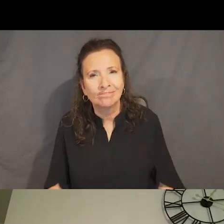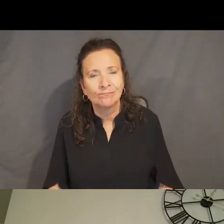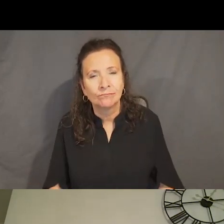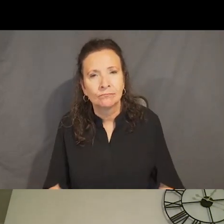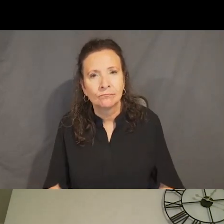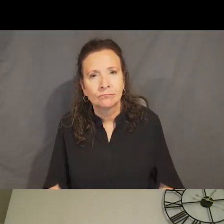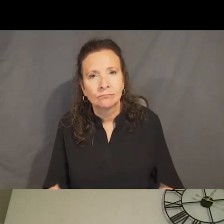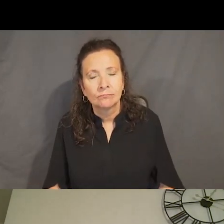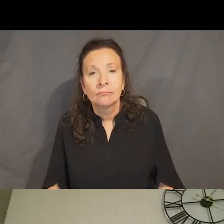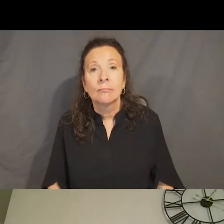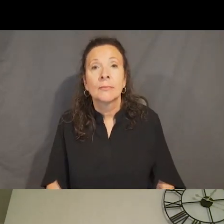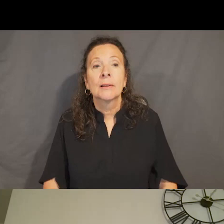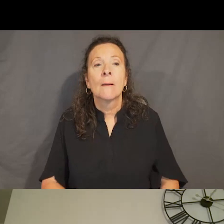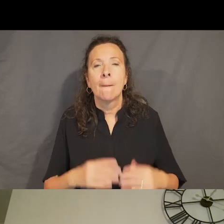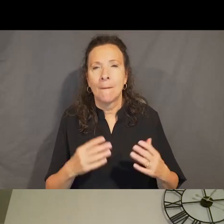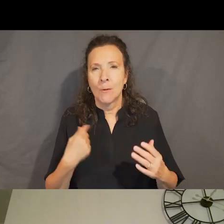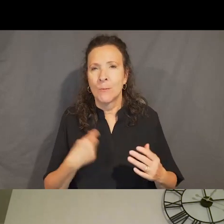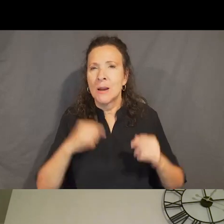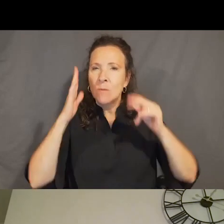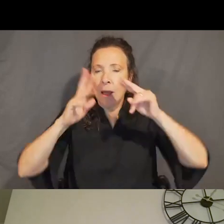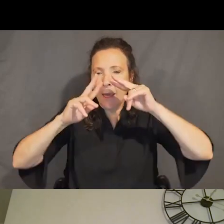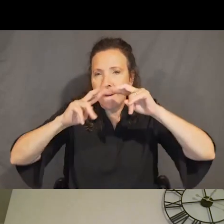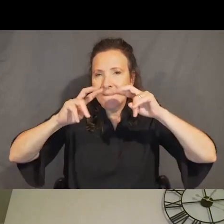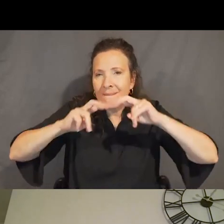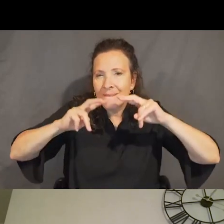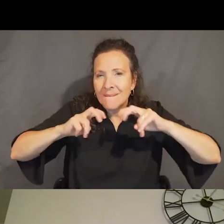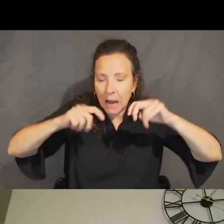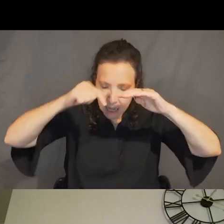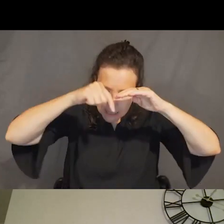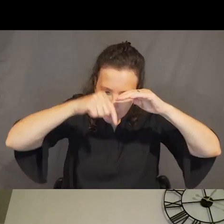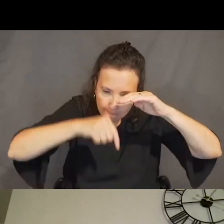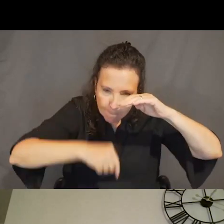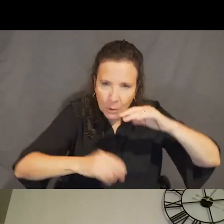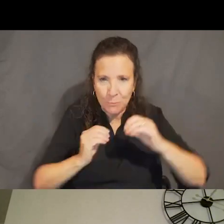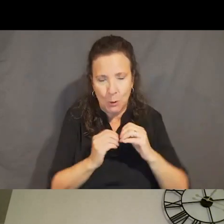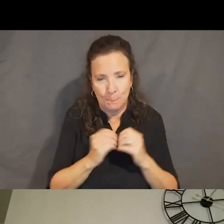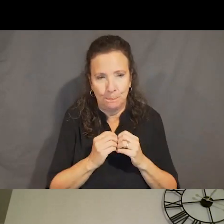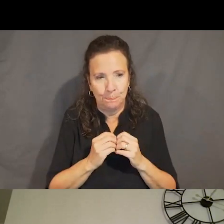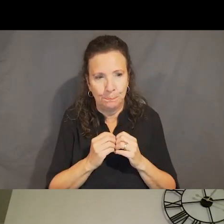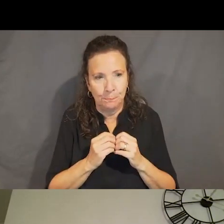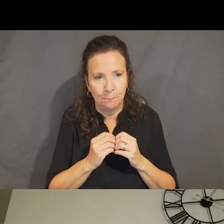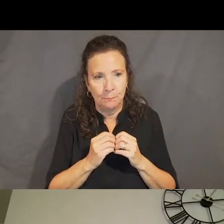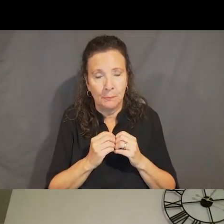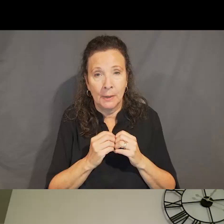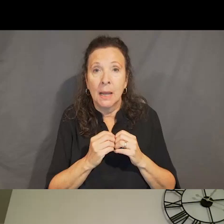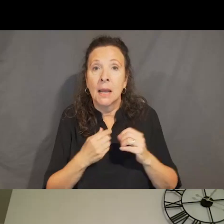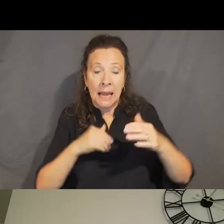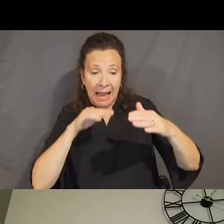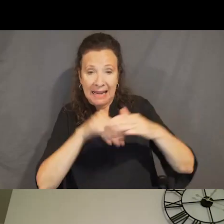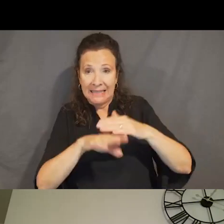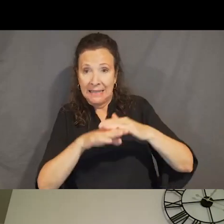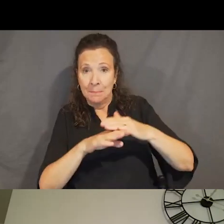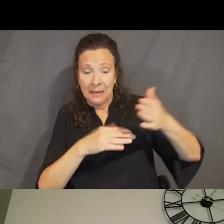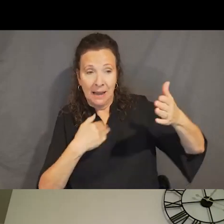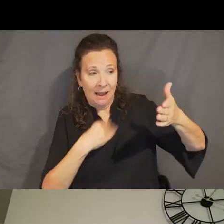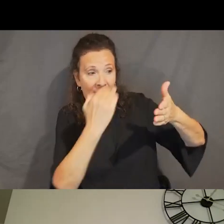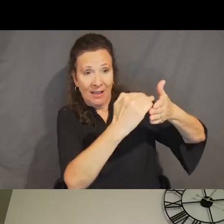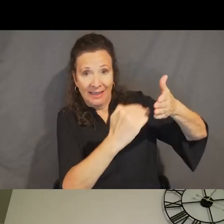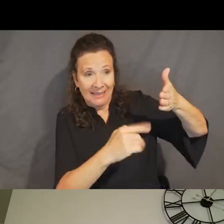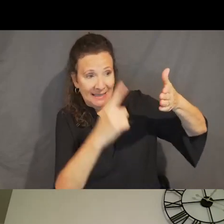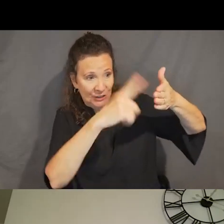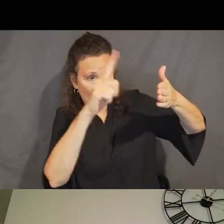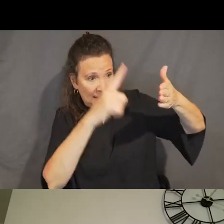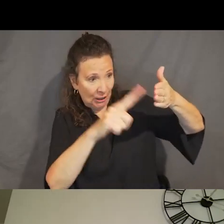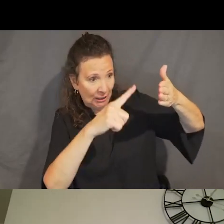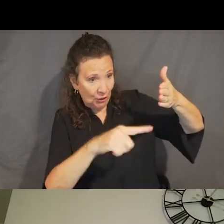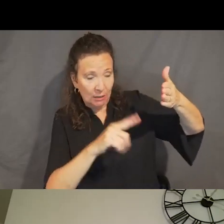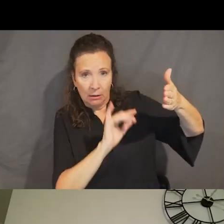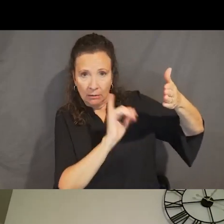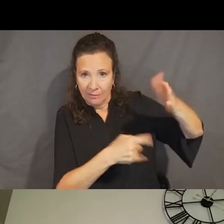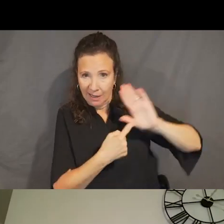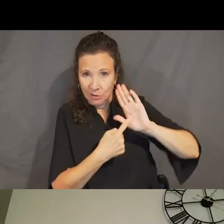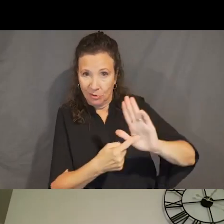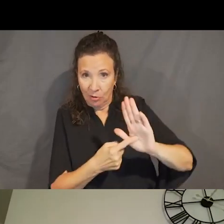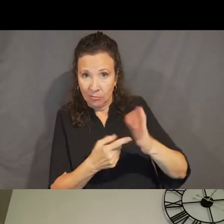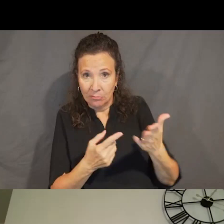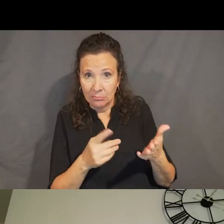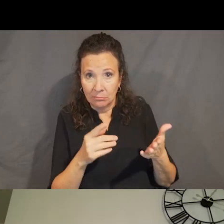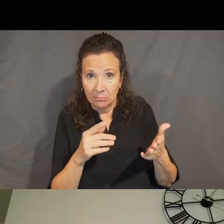in a bit deeper. It is in accessibility checklist the way to accessibility? Well, I've noticed that